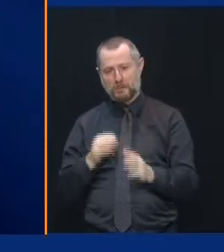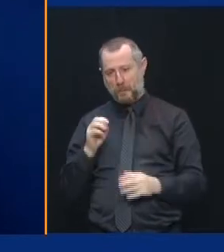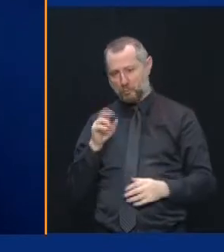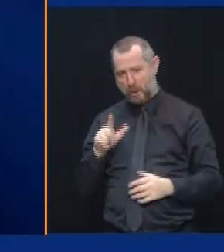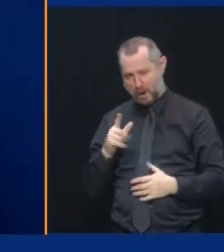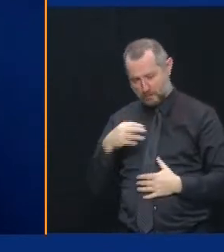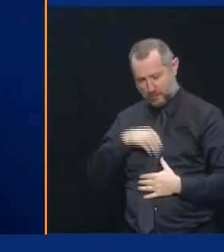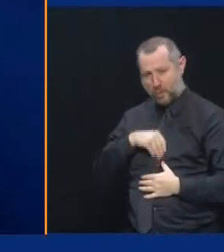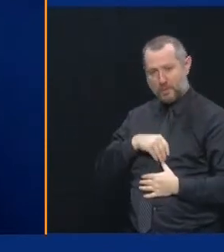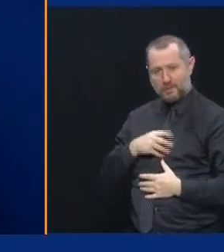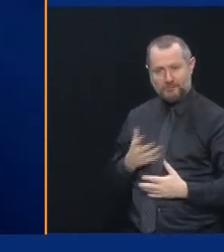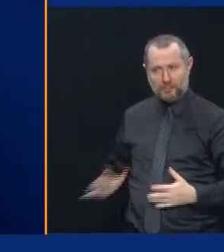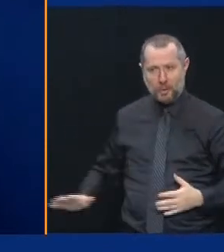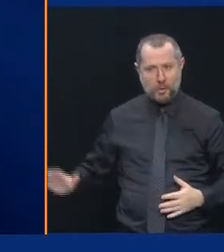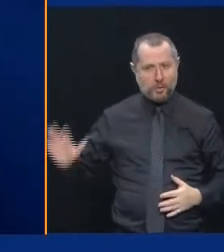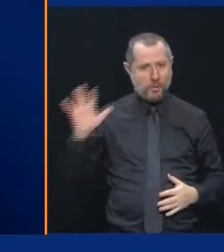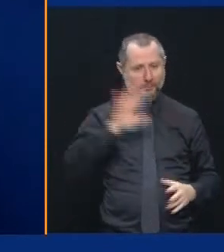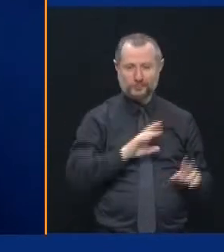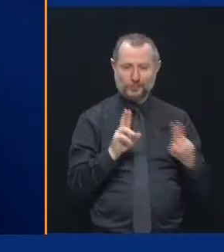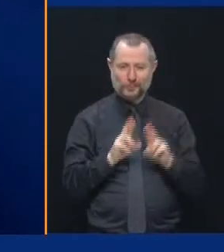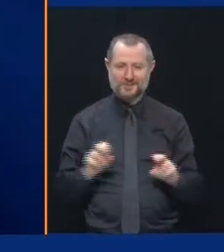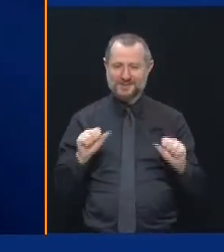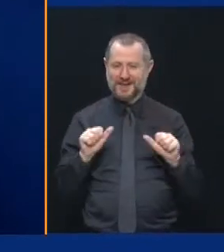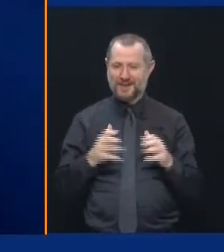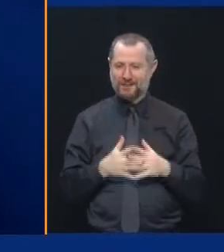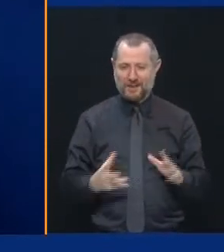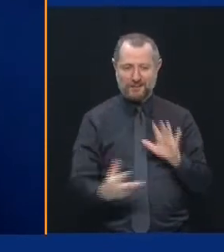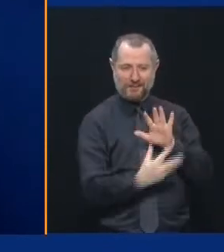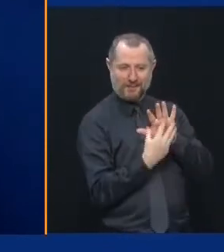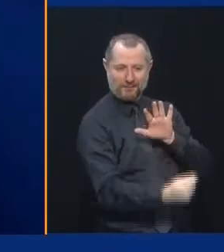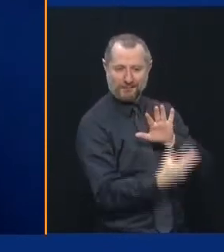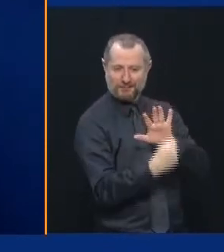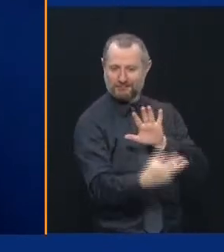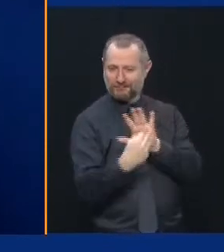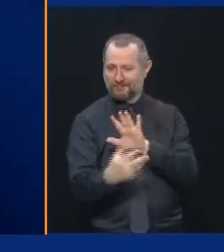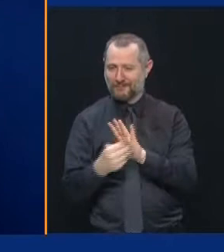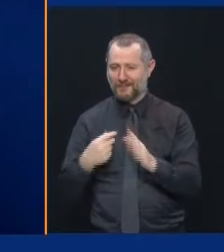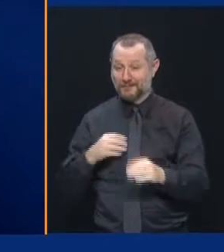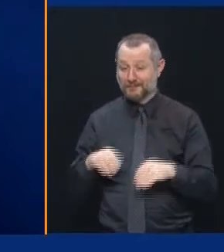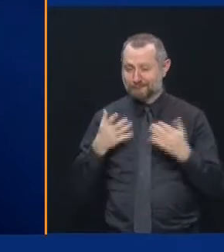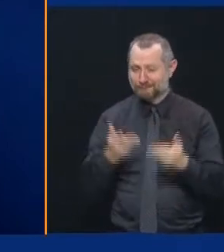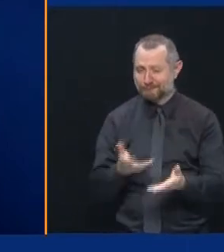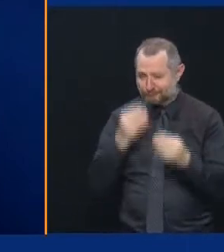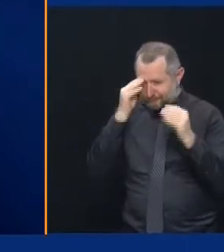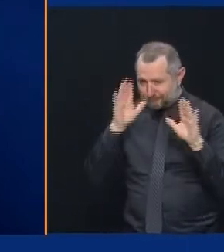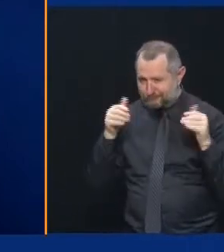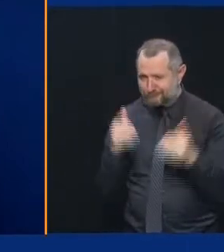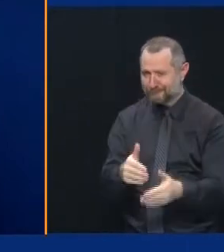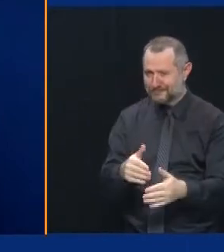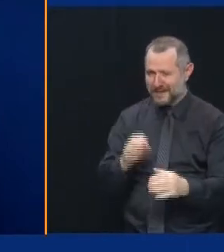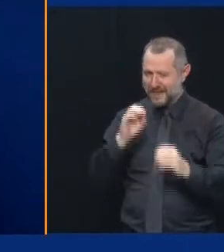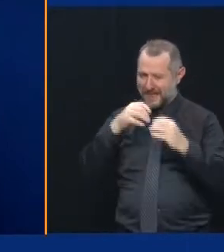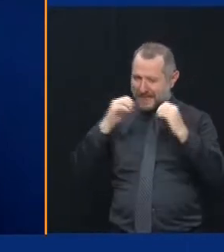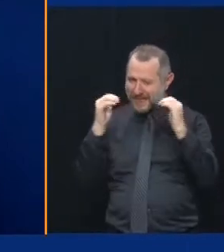HERE TODAY WITH THE STATE OF NEW YORK. EQUITY WORK COMING THE LIFE AND THE POTENTIAL WE HAVE TO DO THIS